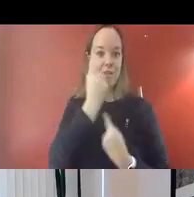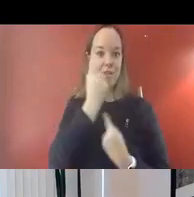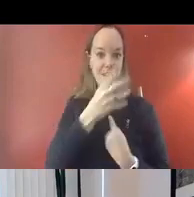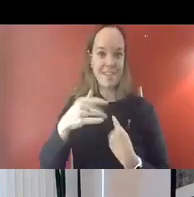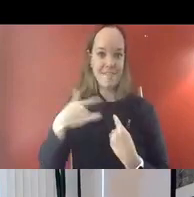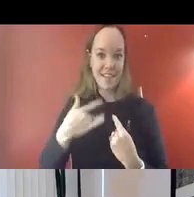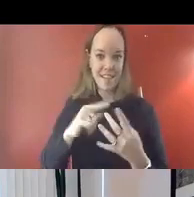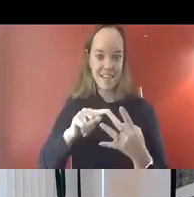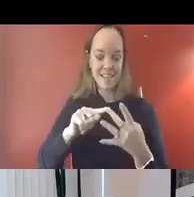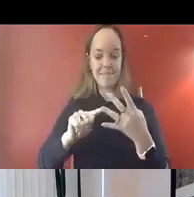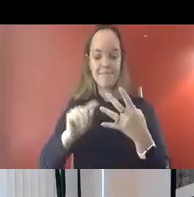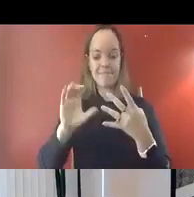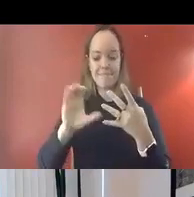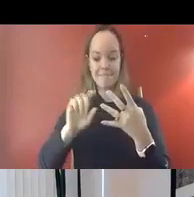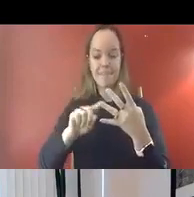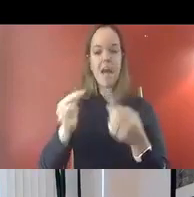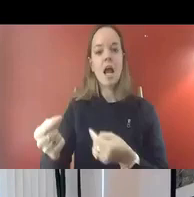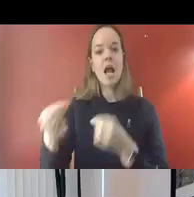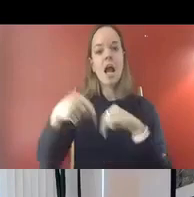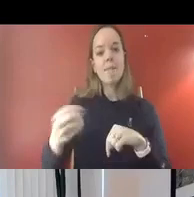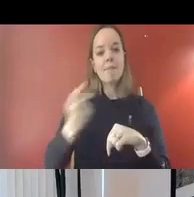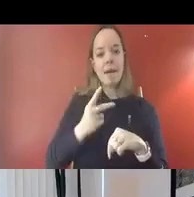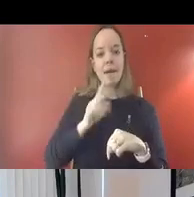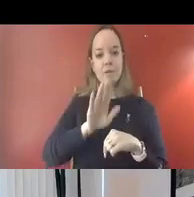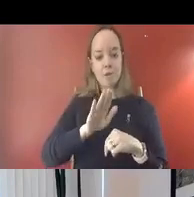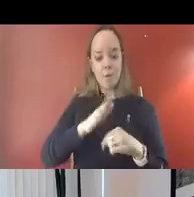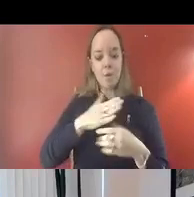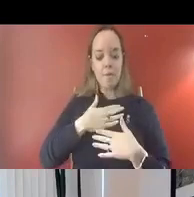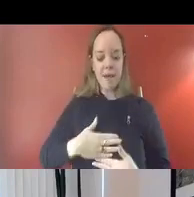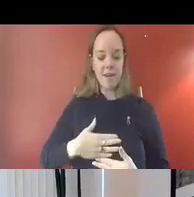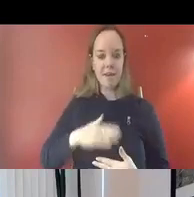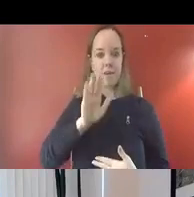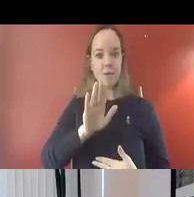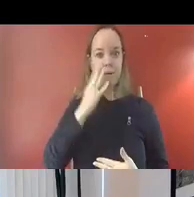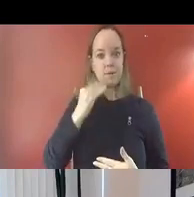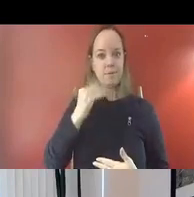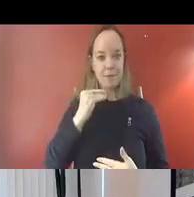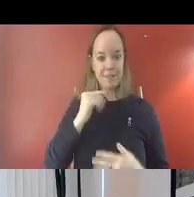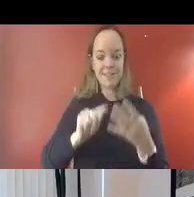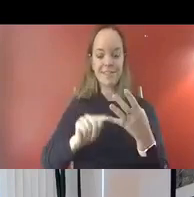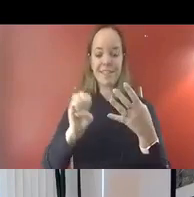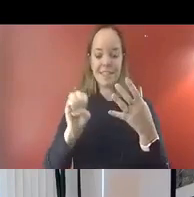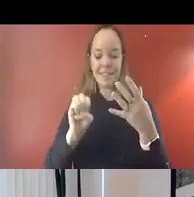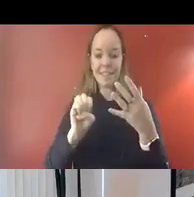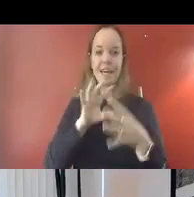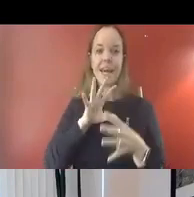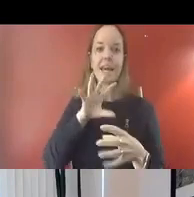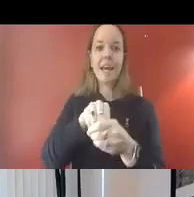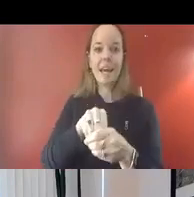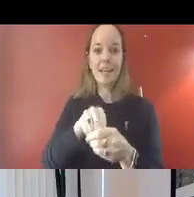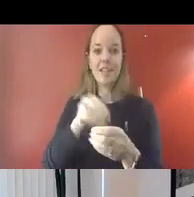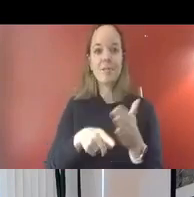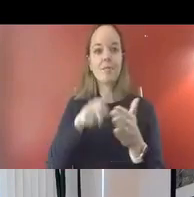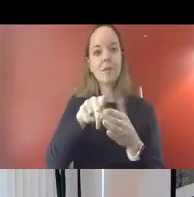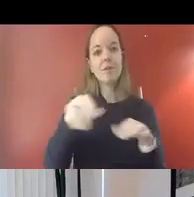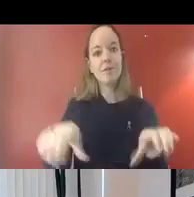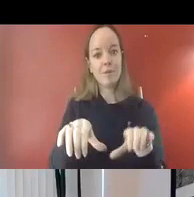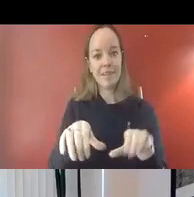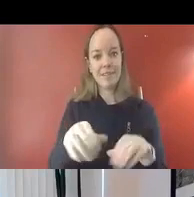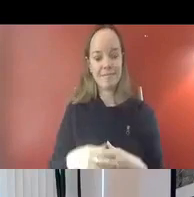your own internal experience, and feelings, coming back to your own body to engaging what you're doing - engaging in your own internal experience, and what you're doing physically. All right. engaging what you're doing - engaging in